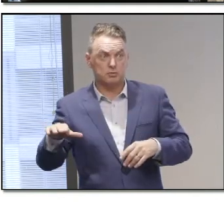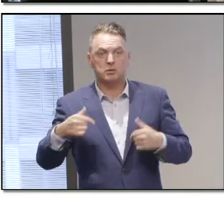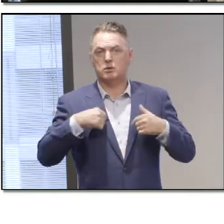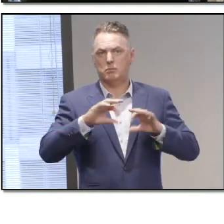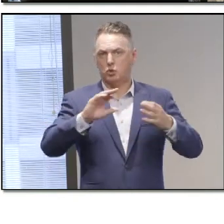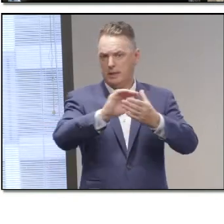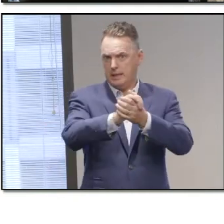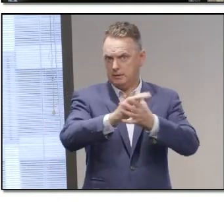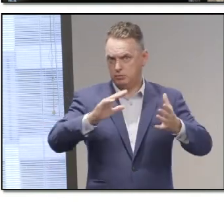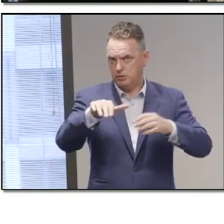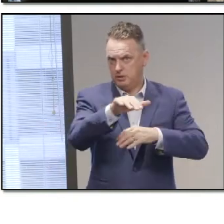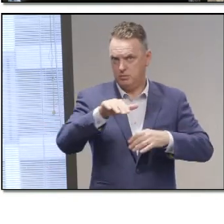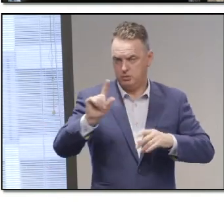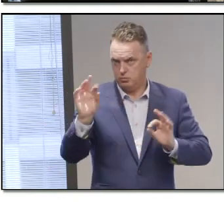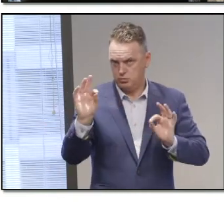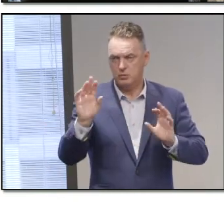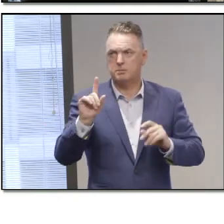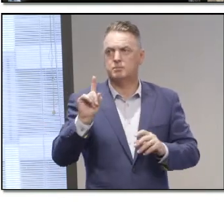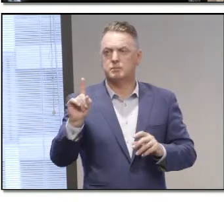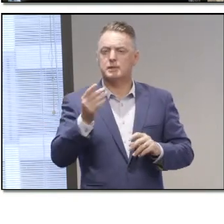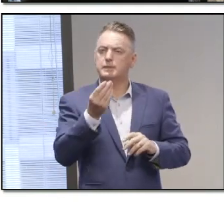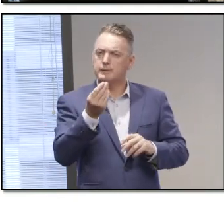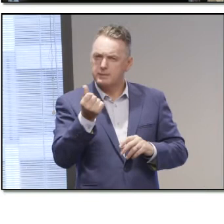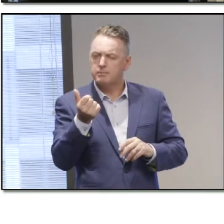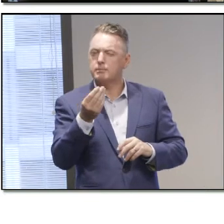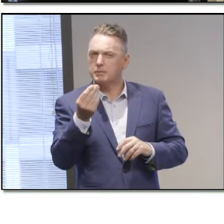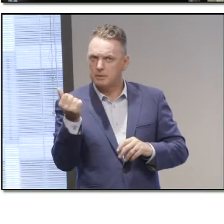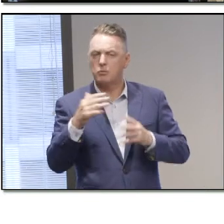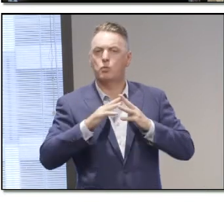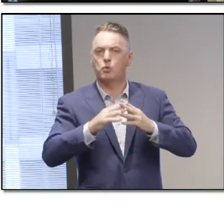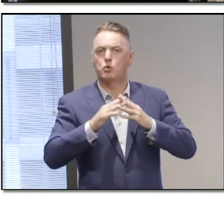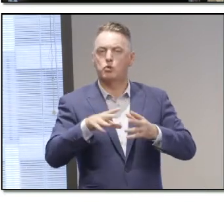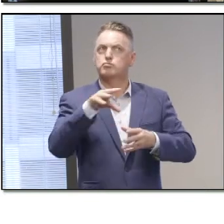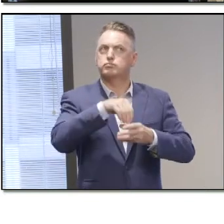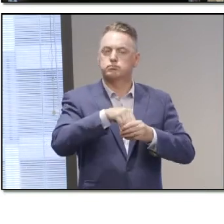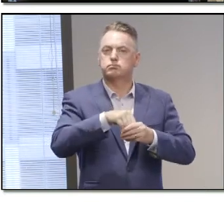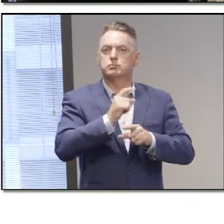in that area, but there are some things that that need to be taken into consideration, and finally